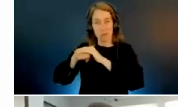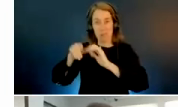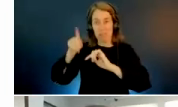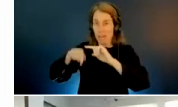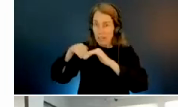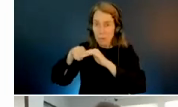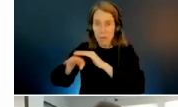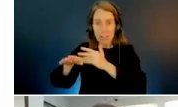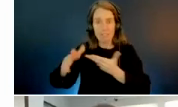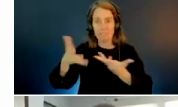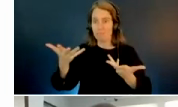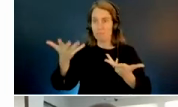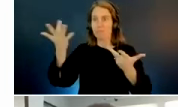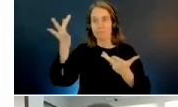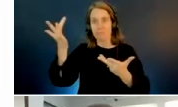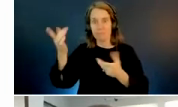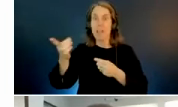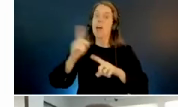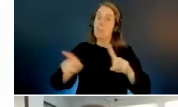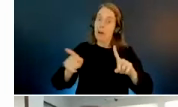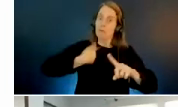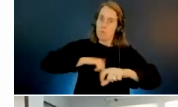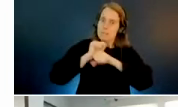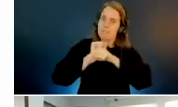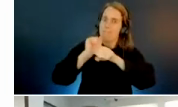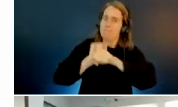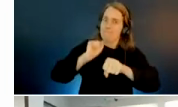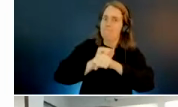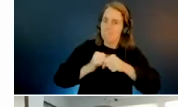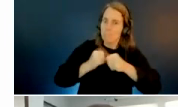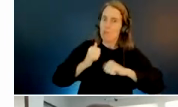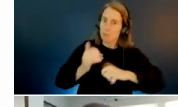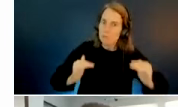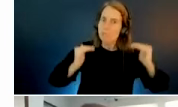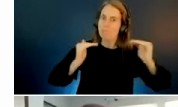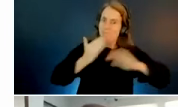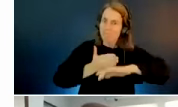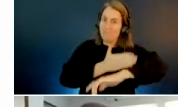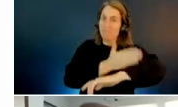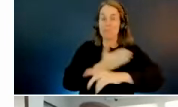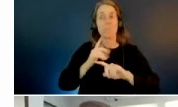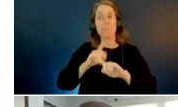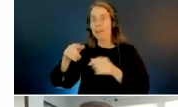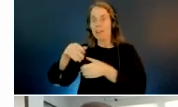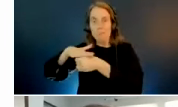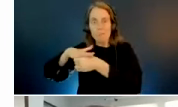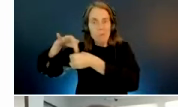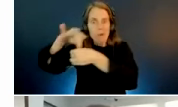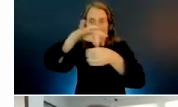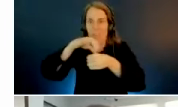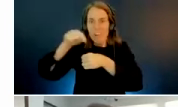a polling place comes into accessibility um or is moved and so we want to avoid the situation where